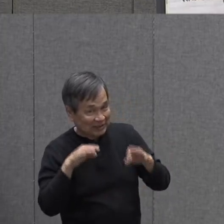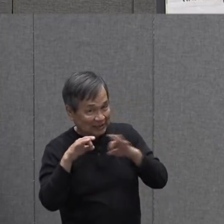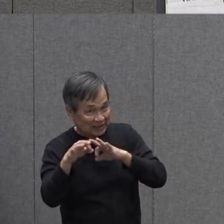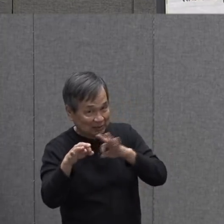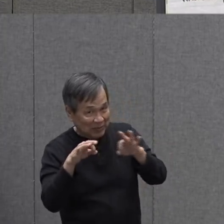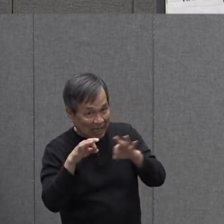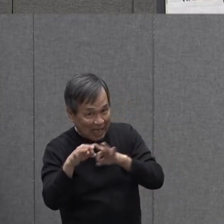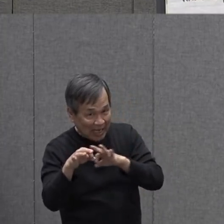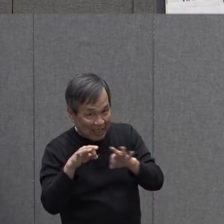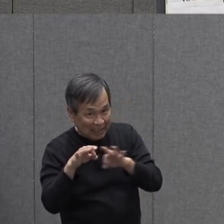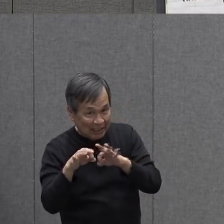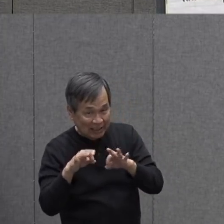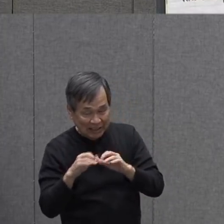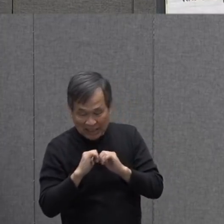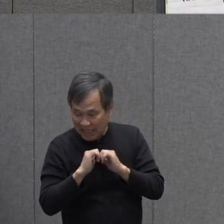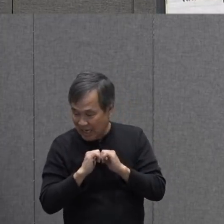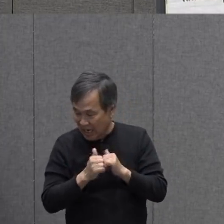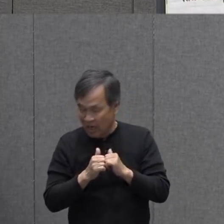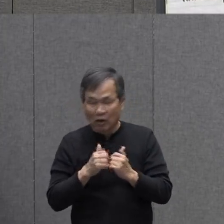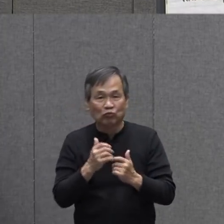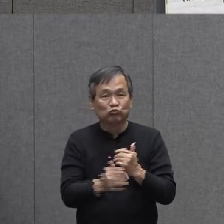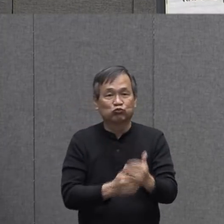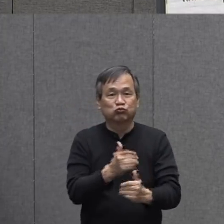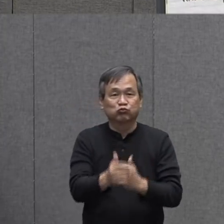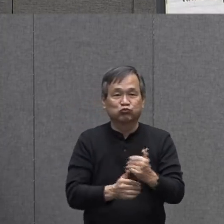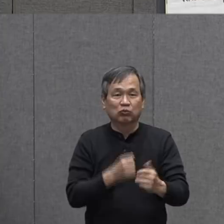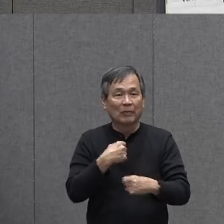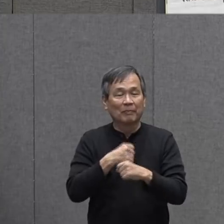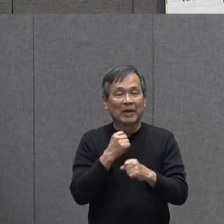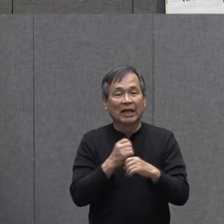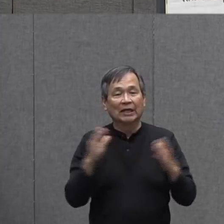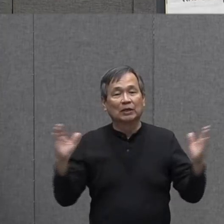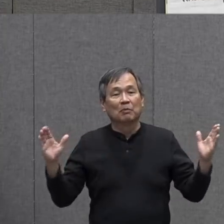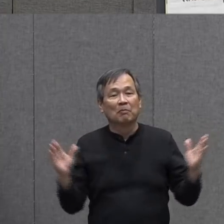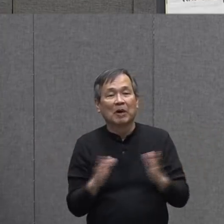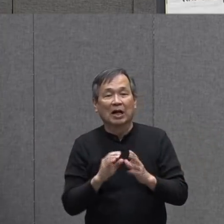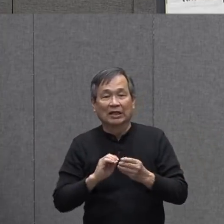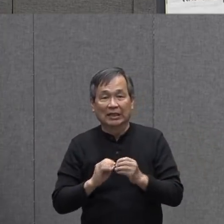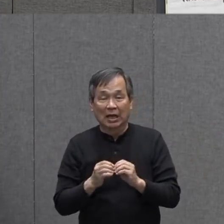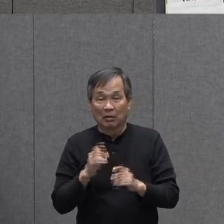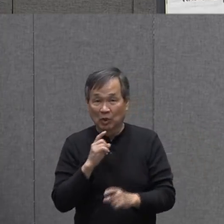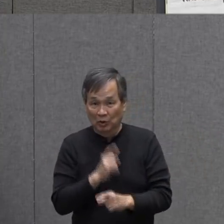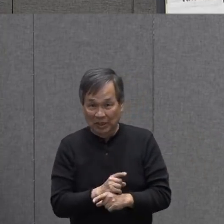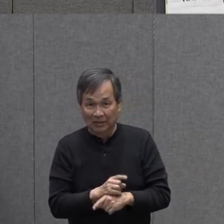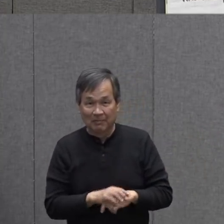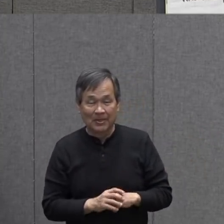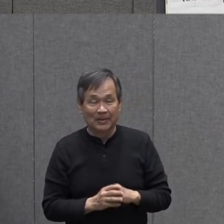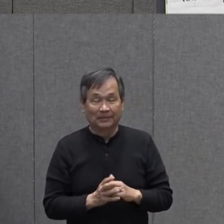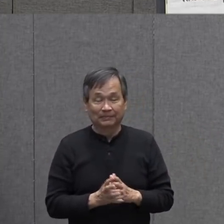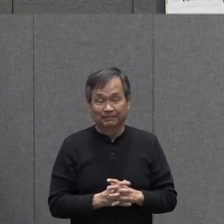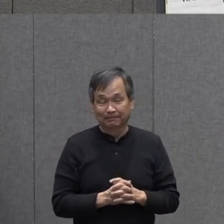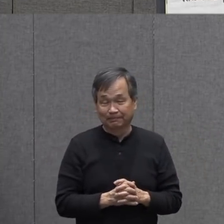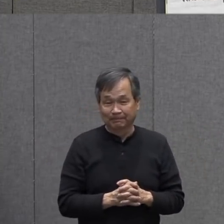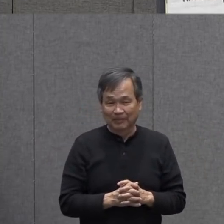Explain this whole, how do you make the smallest number. So I'm gonna start us with the explaining